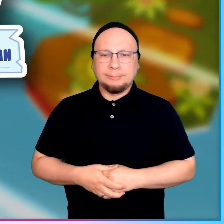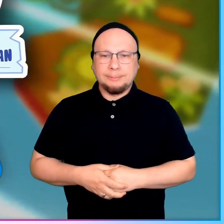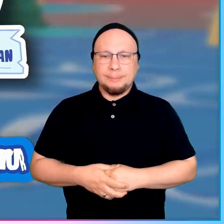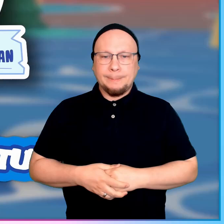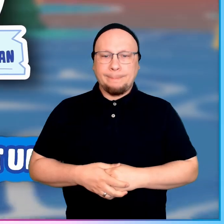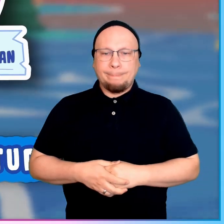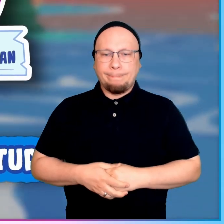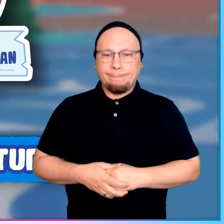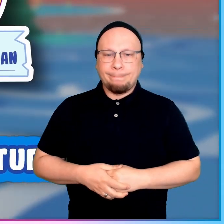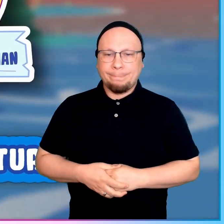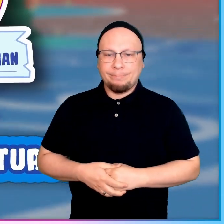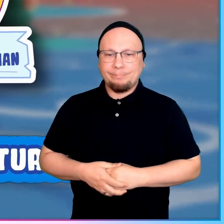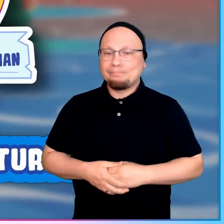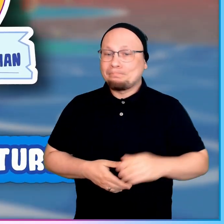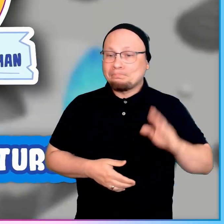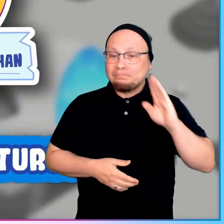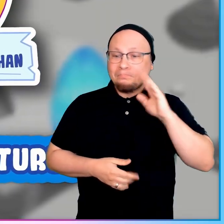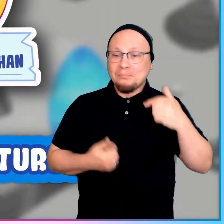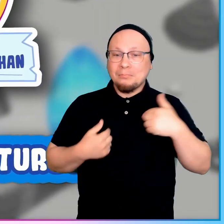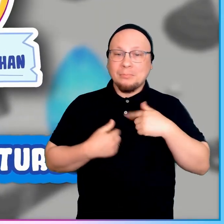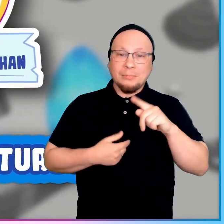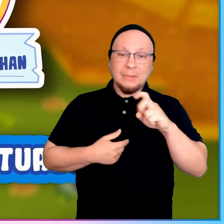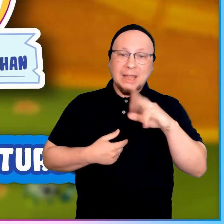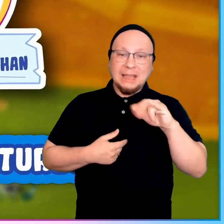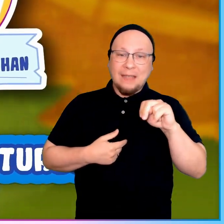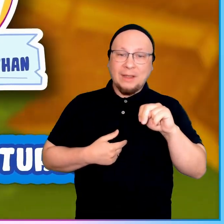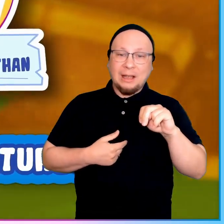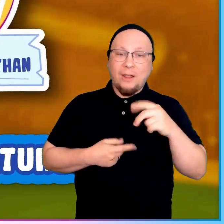Hey everyone, I’m Kevin from Manavoid entertainment, and today we’re going to